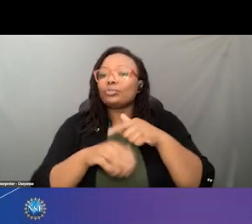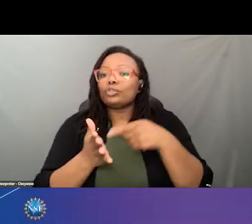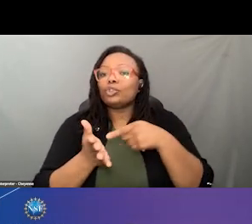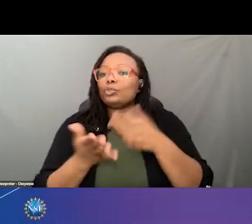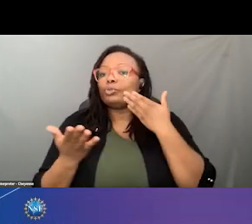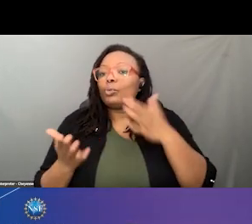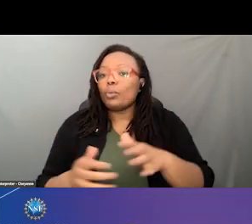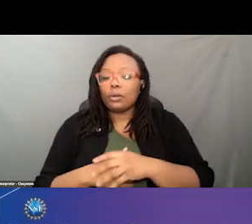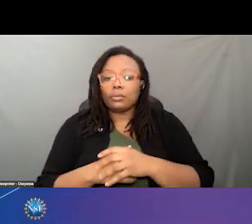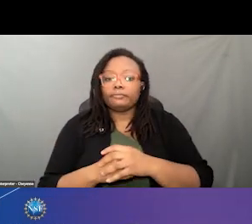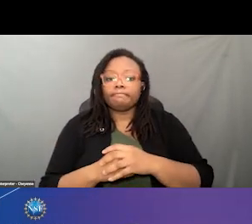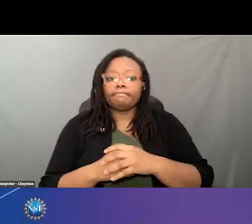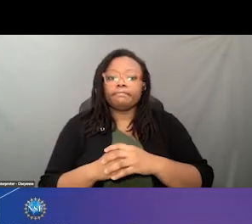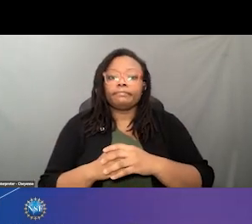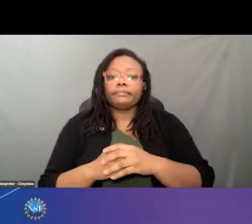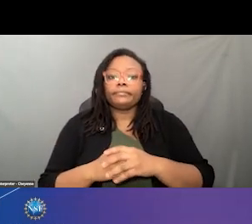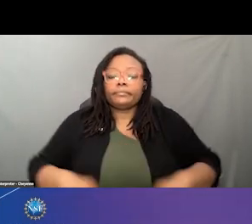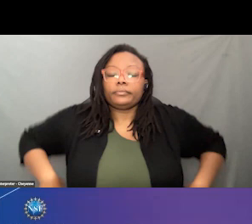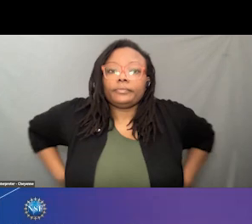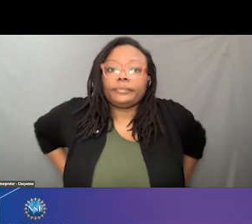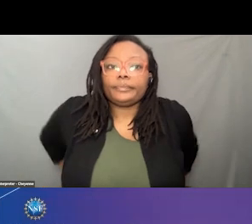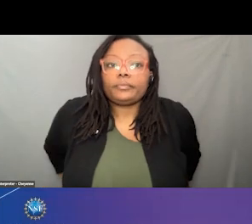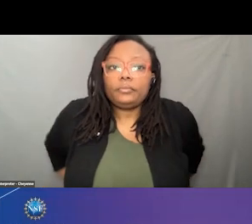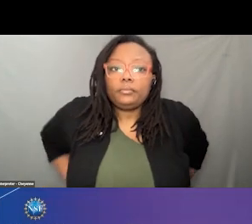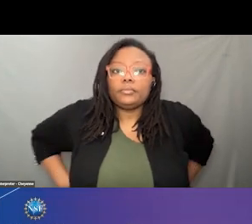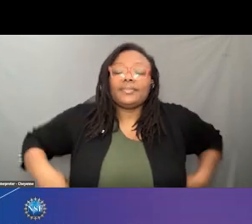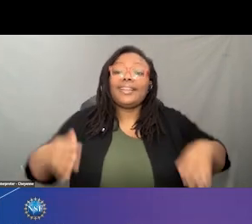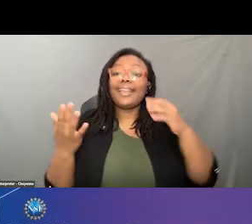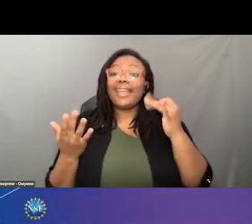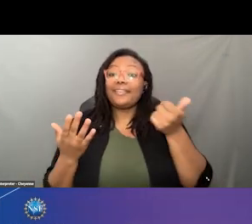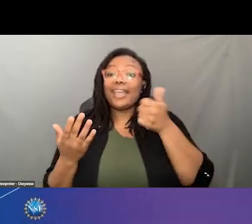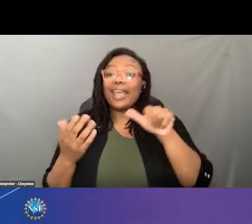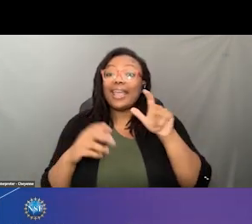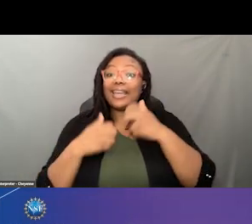And again, as I mentioned before, if there is an issue,